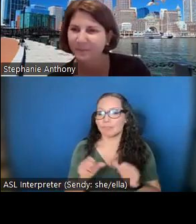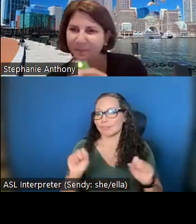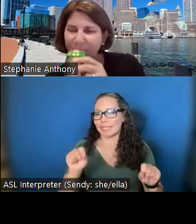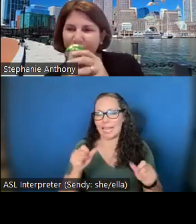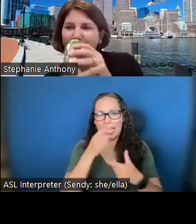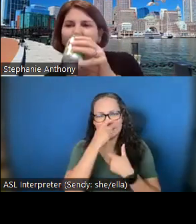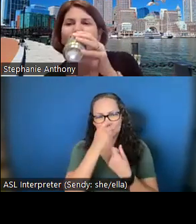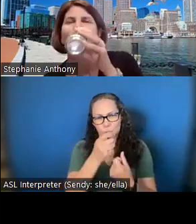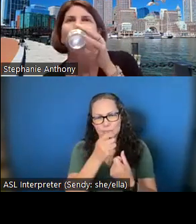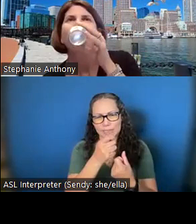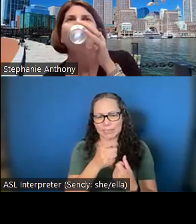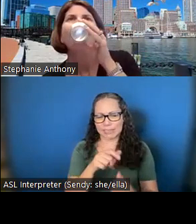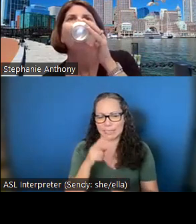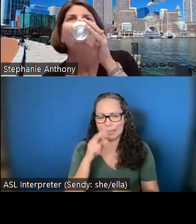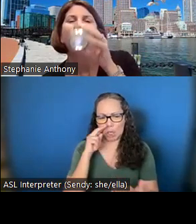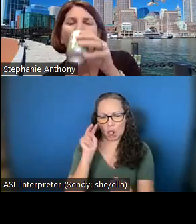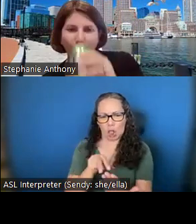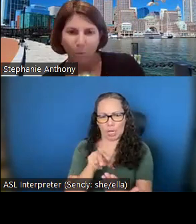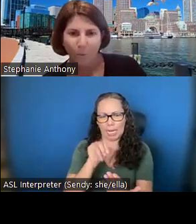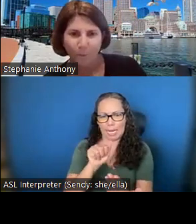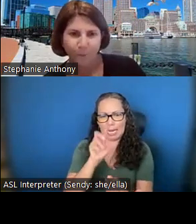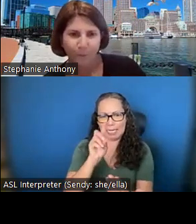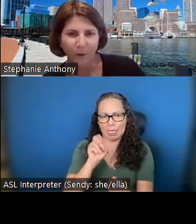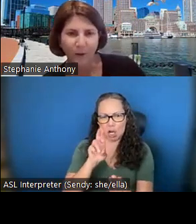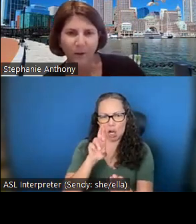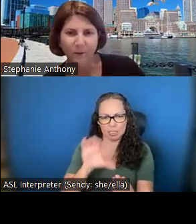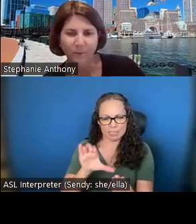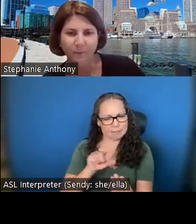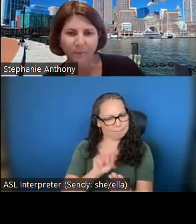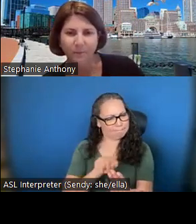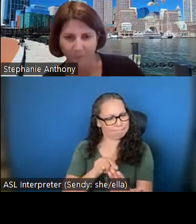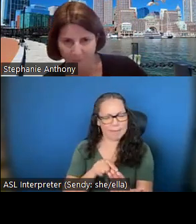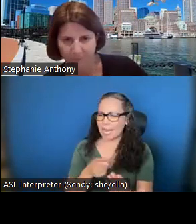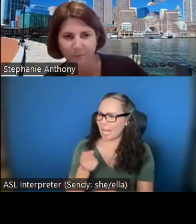look at the adrc specifically I can't say that there's one five star general there's actually